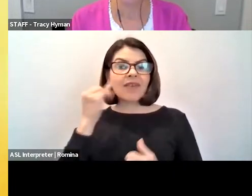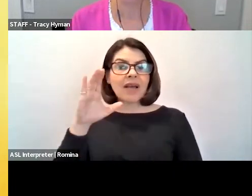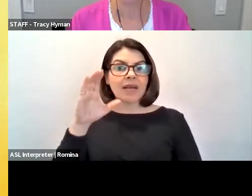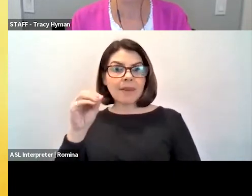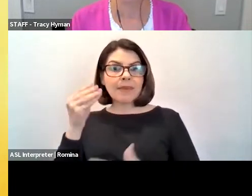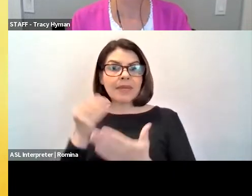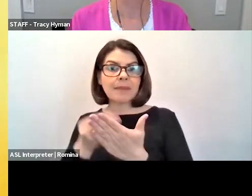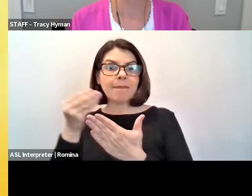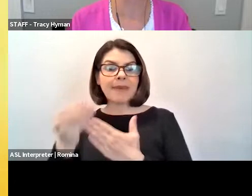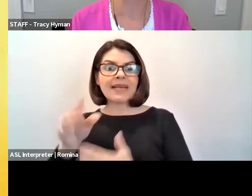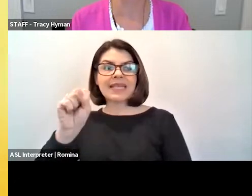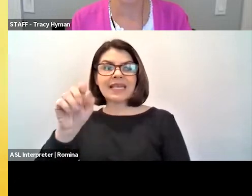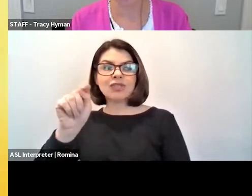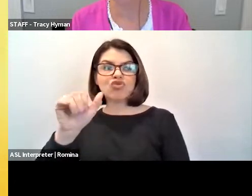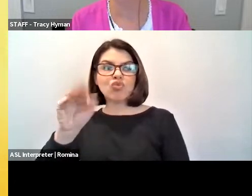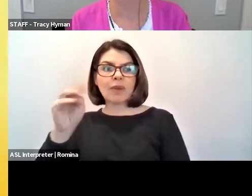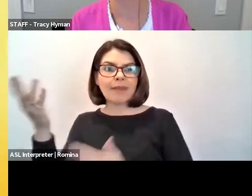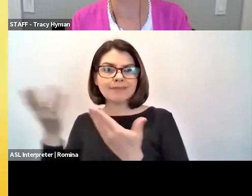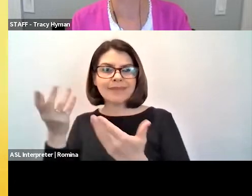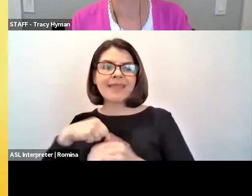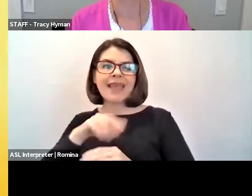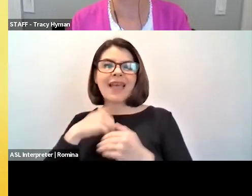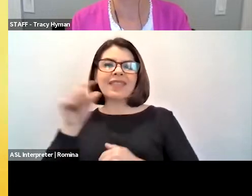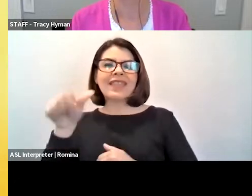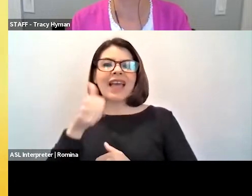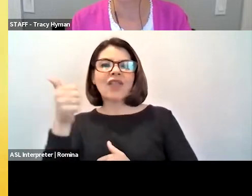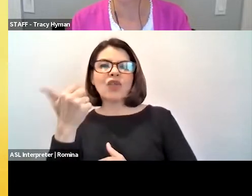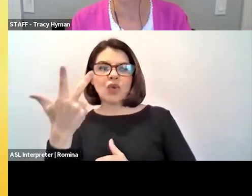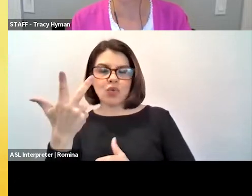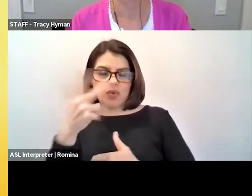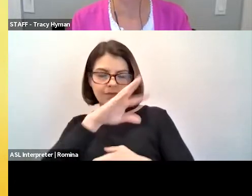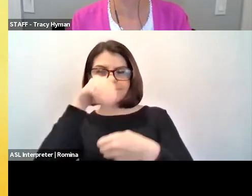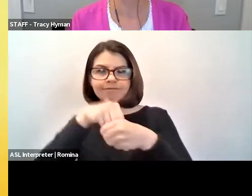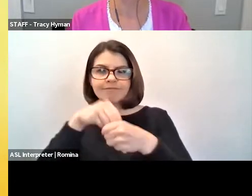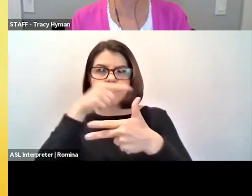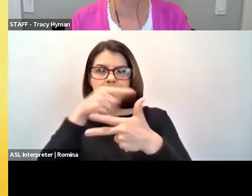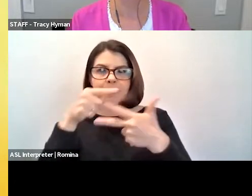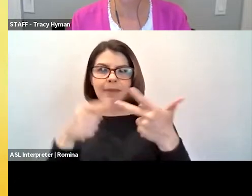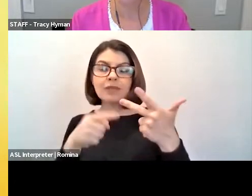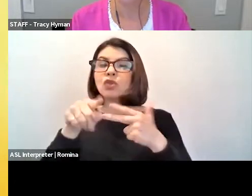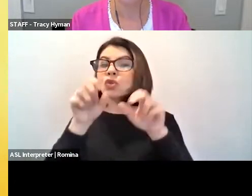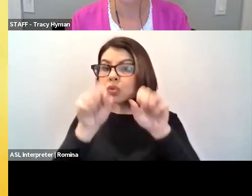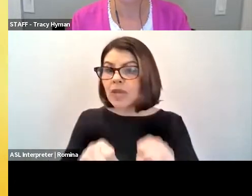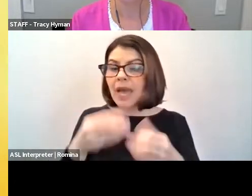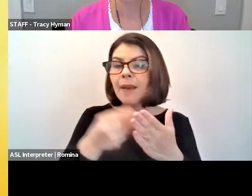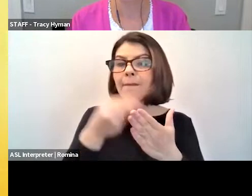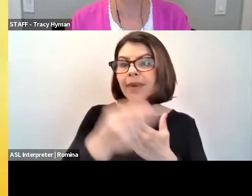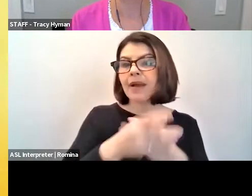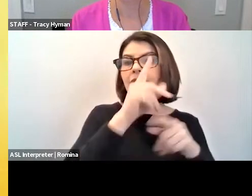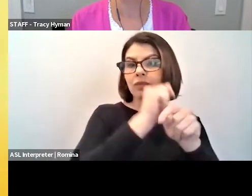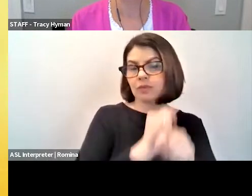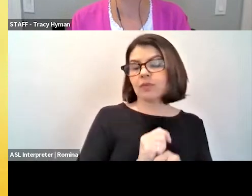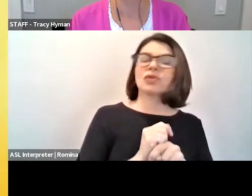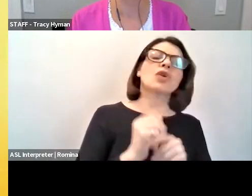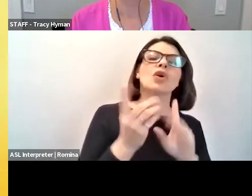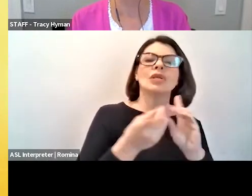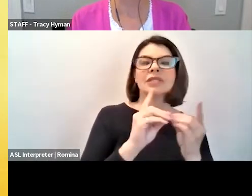streaming, they get these other three types of use included. So you could purchase traditional digital alone,